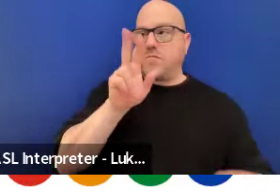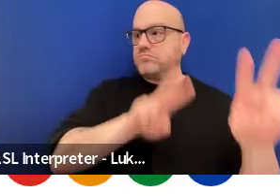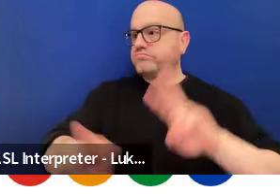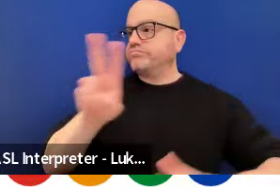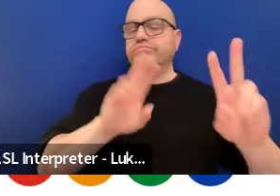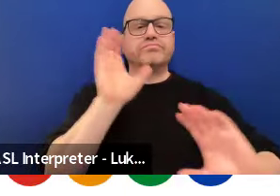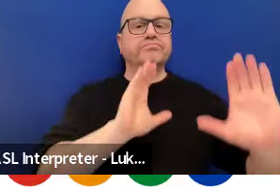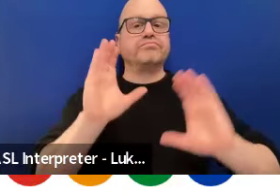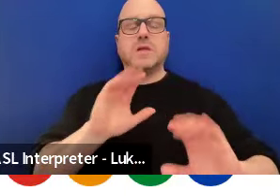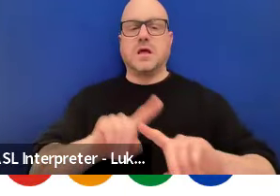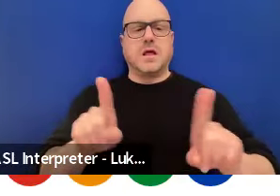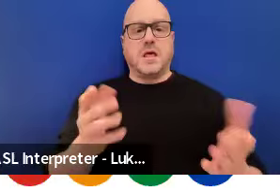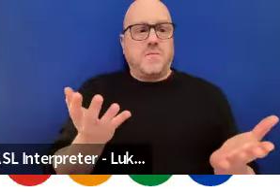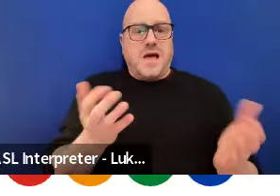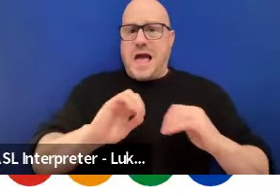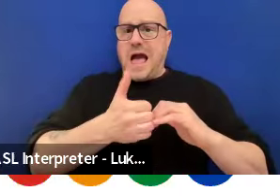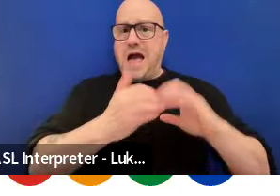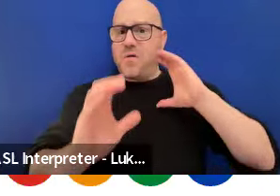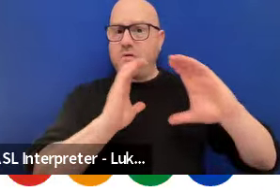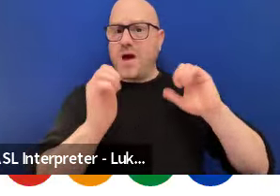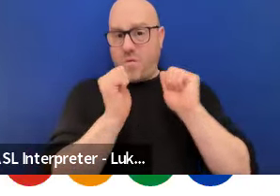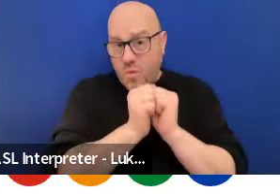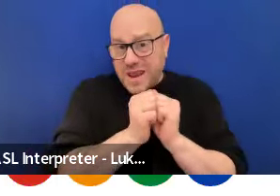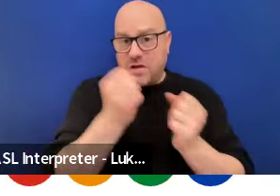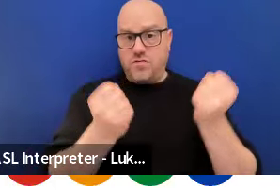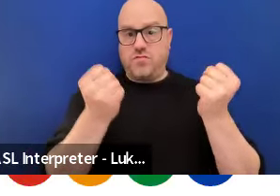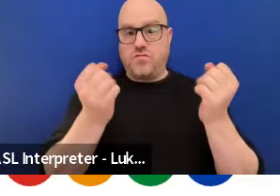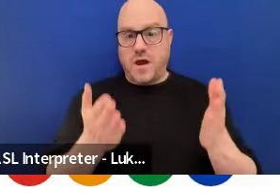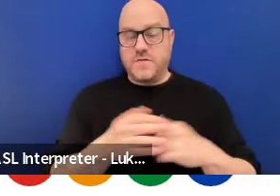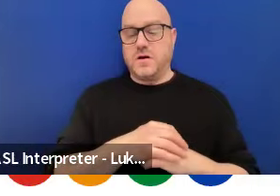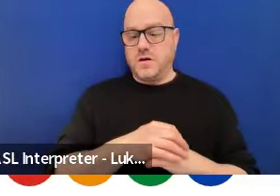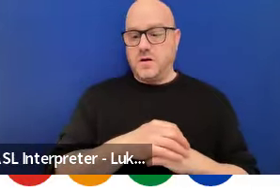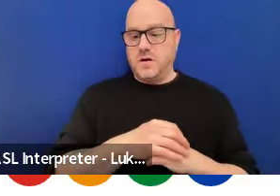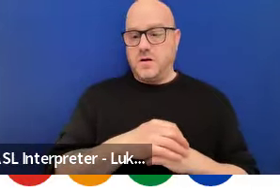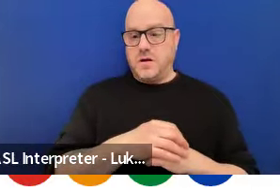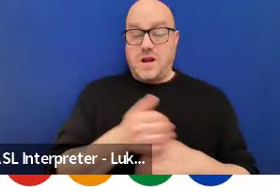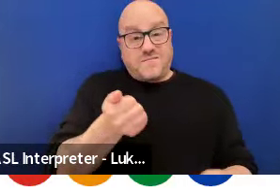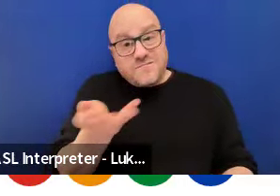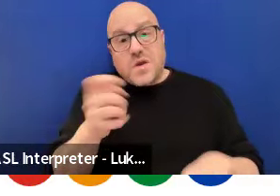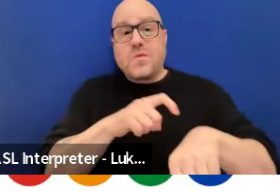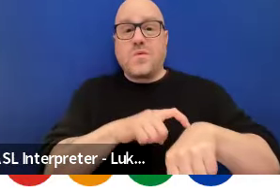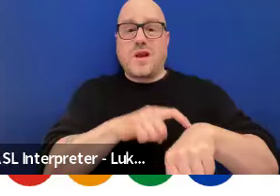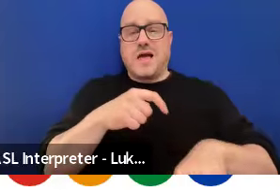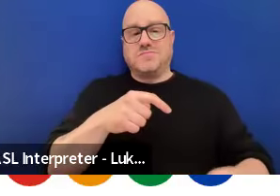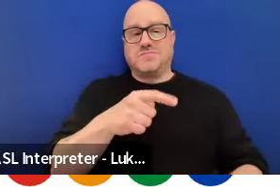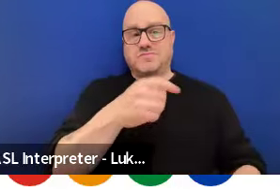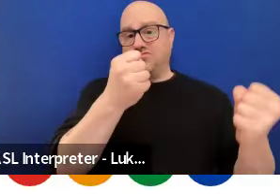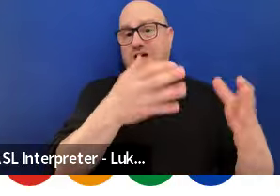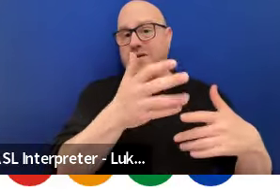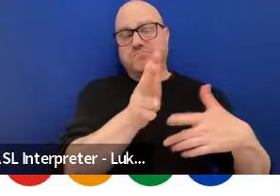AND MANY TIMES, THEY ARE EITHER ON THE PHONE OR JUST NOT REALLY LOOKING AROUND. THERE'S NO WAY TO COMMUNICATE WITH